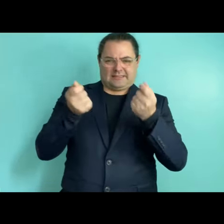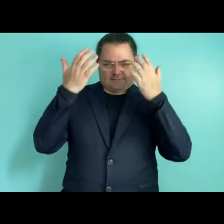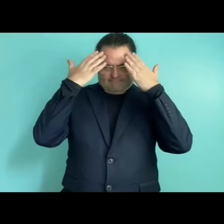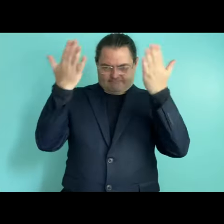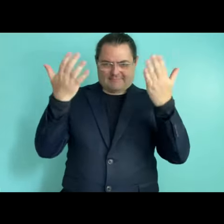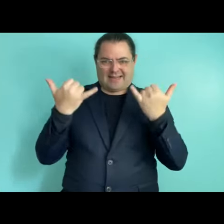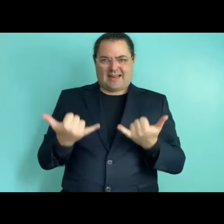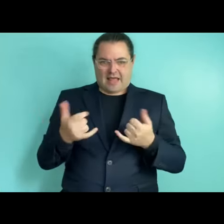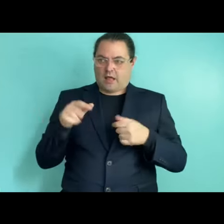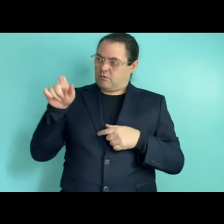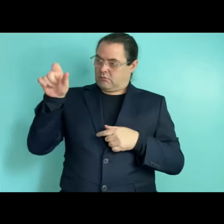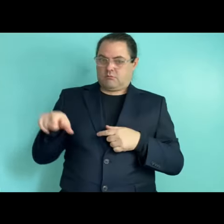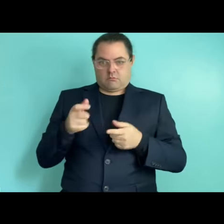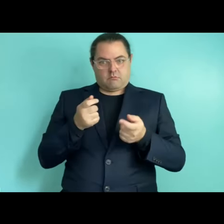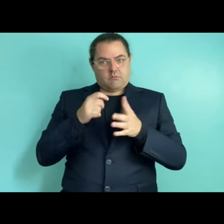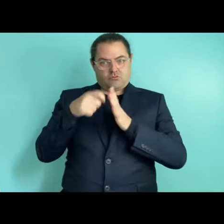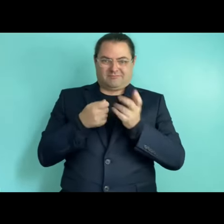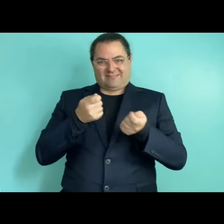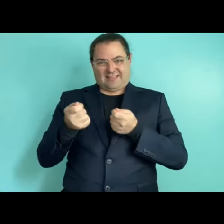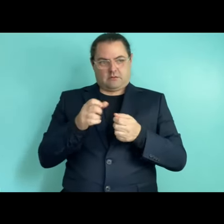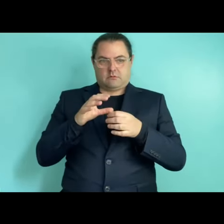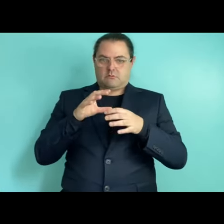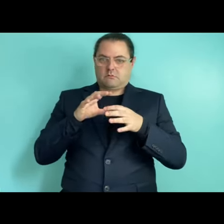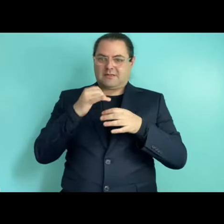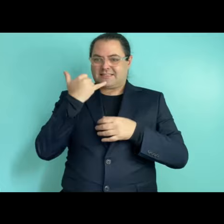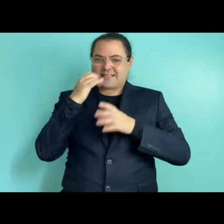the present his employment in the telecom sector is in a project manager.